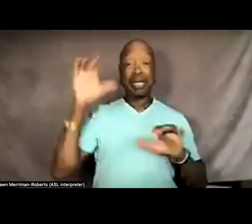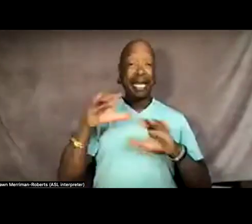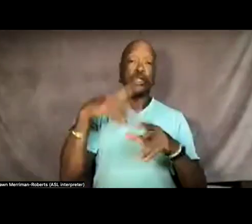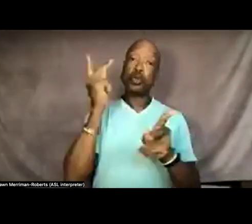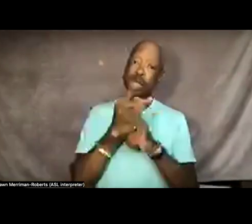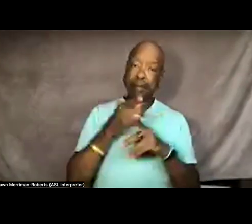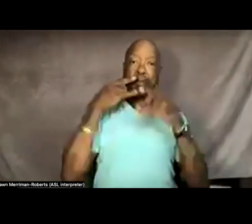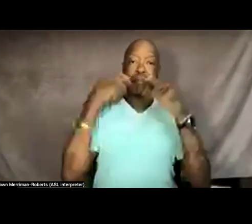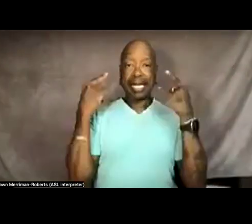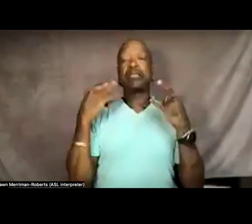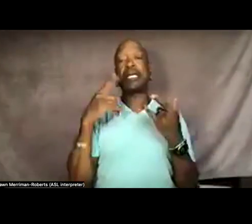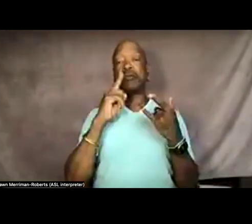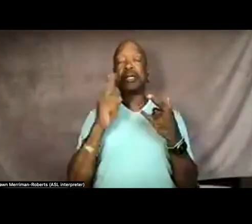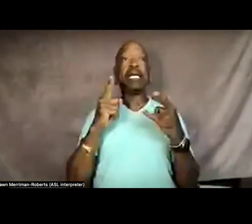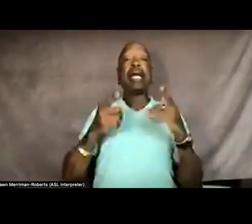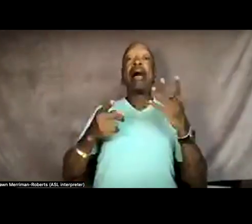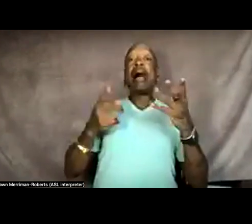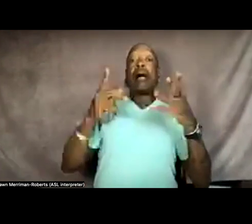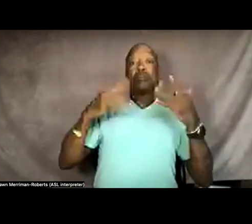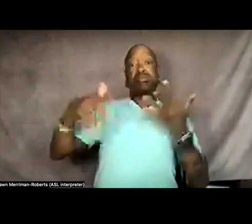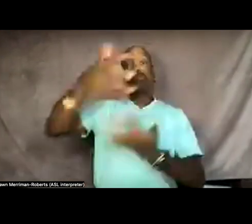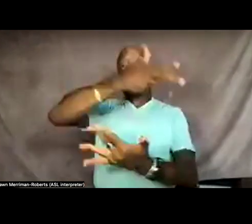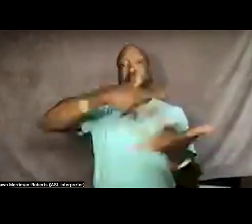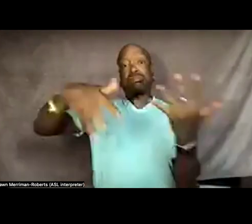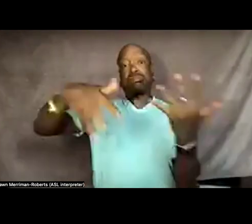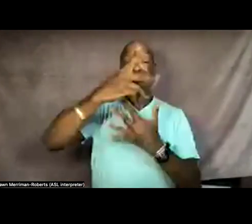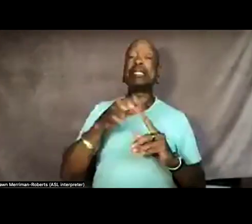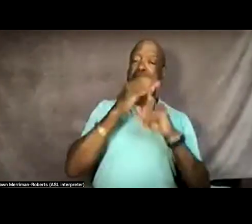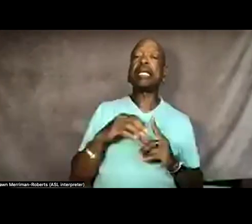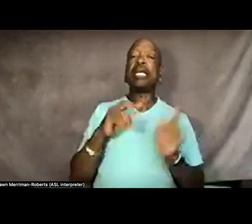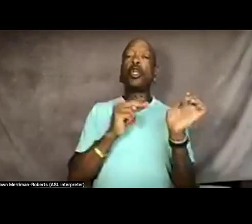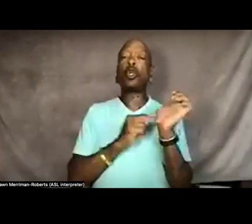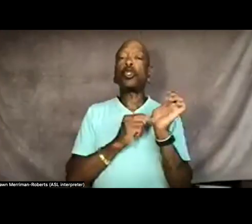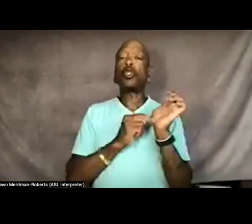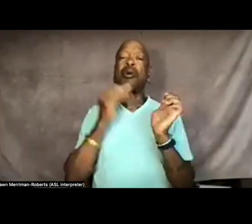as healthcare jails homeless shelters and nursing homes at the end of that week we or SDA organized